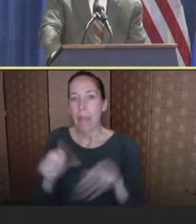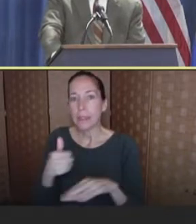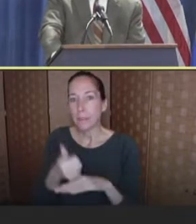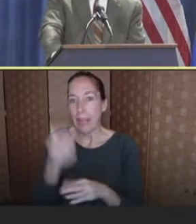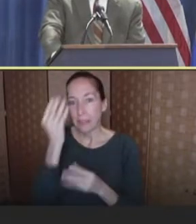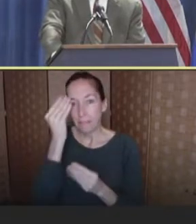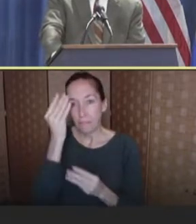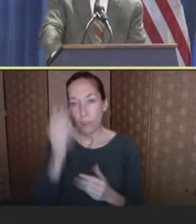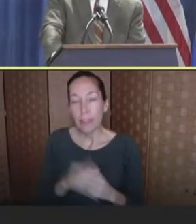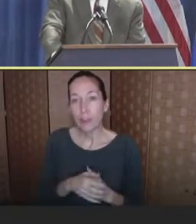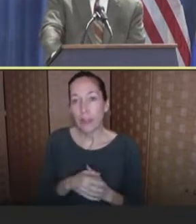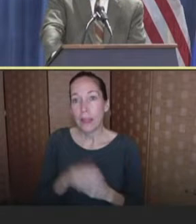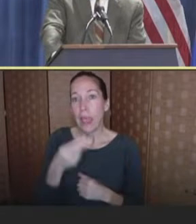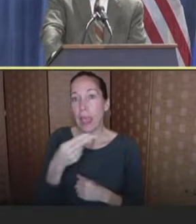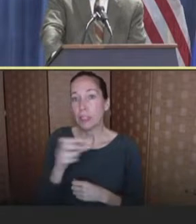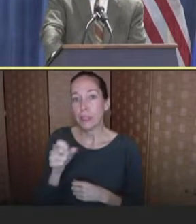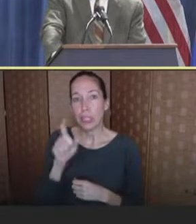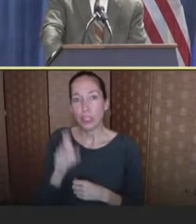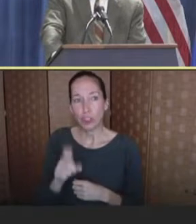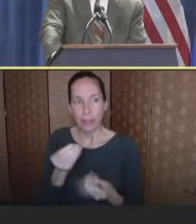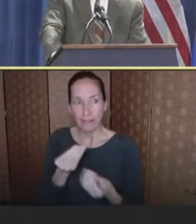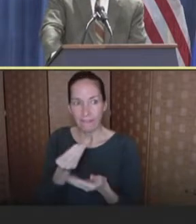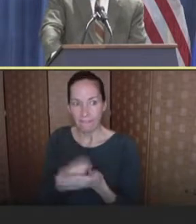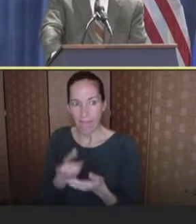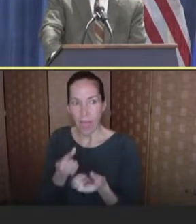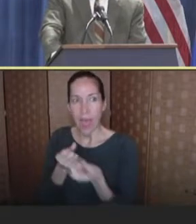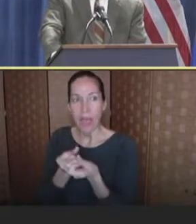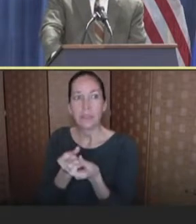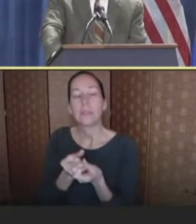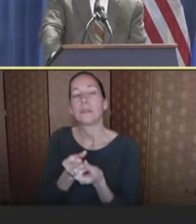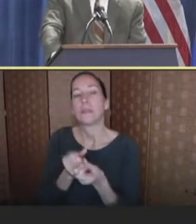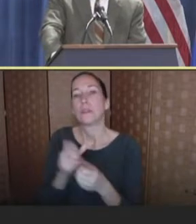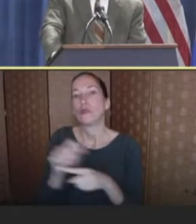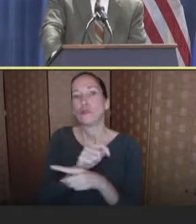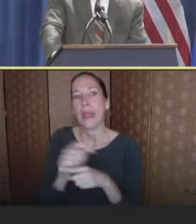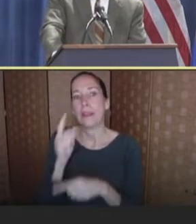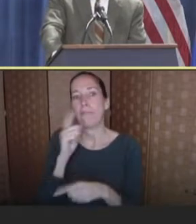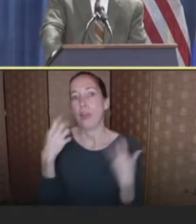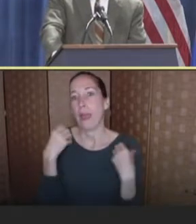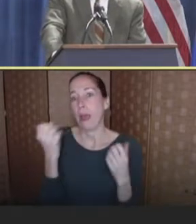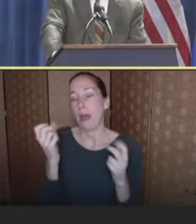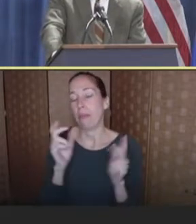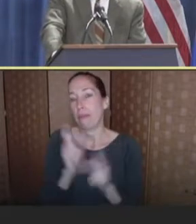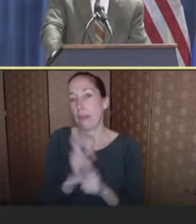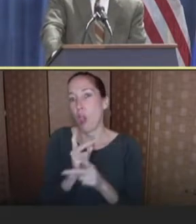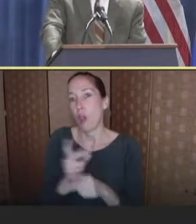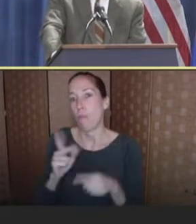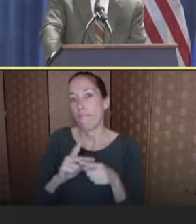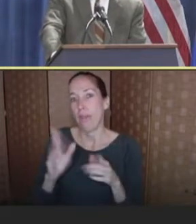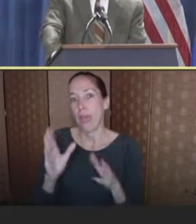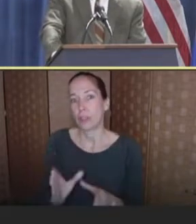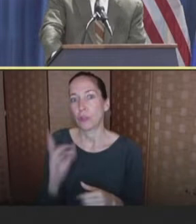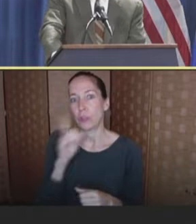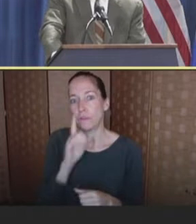or develop training for healthcare professionals on using social media communication.